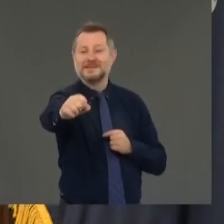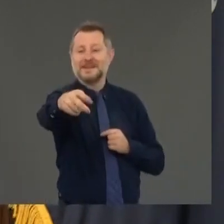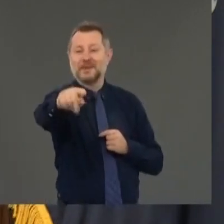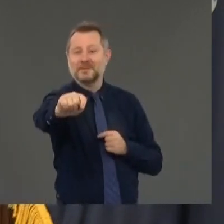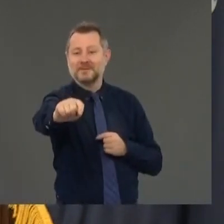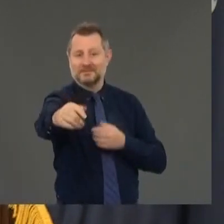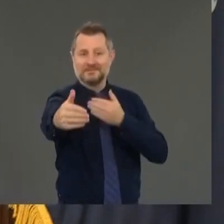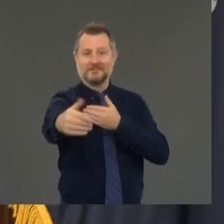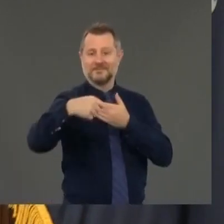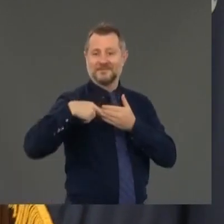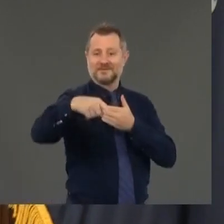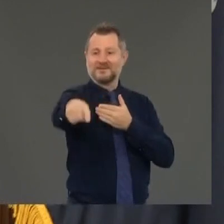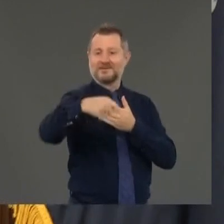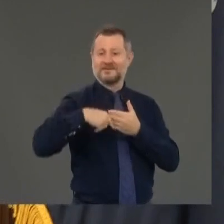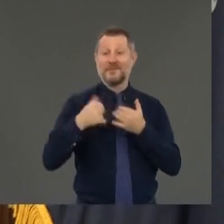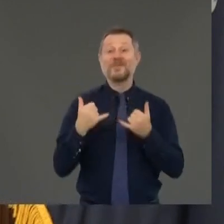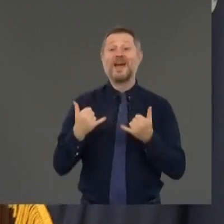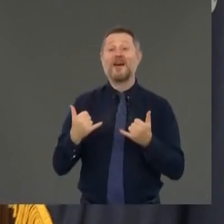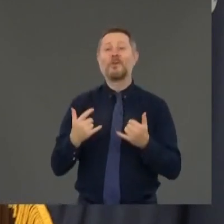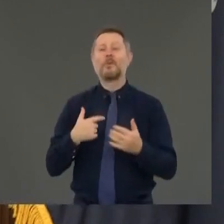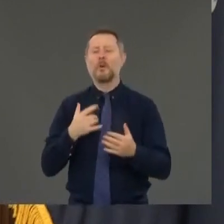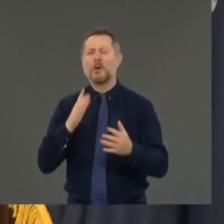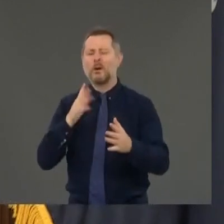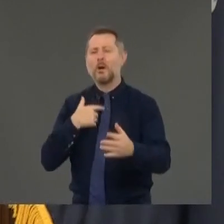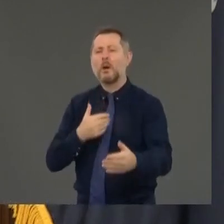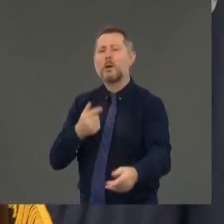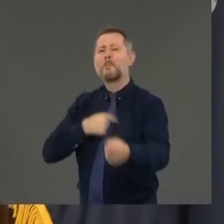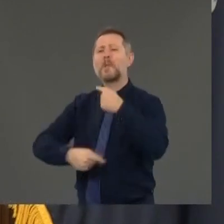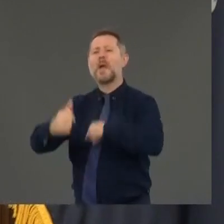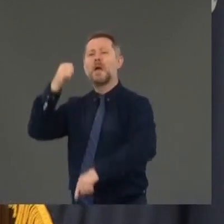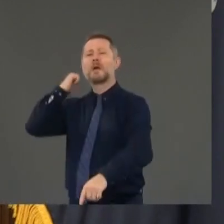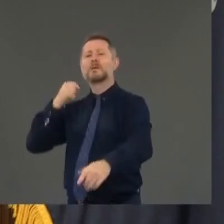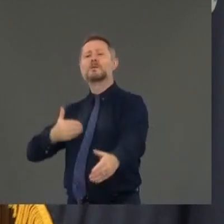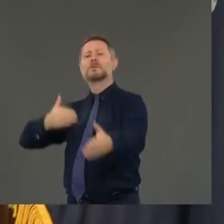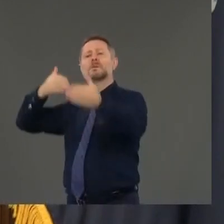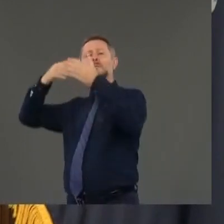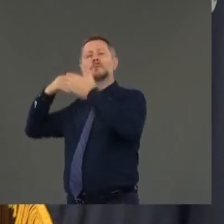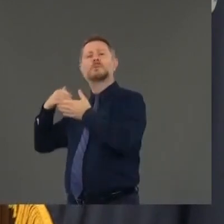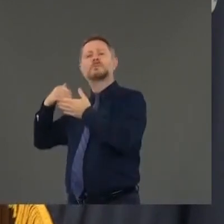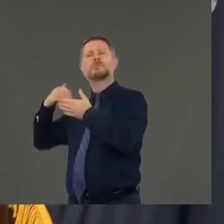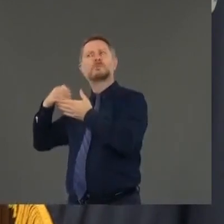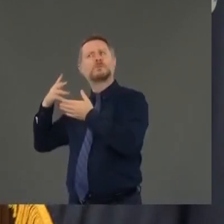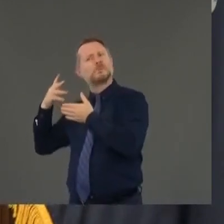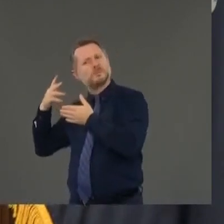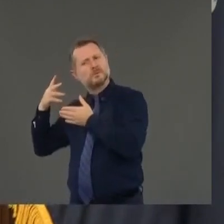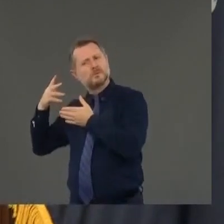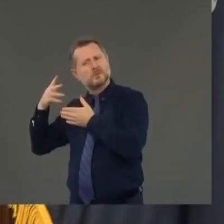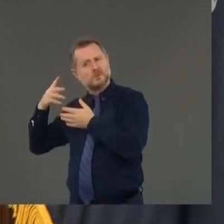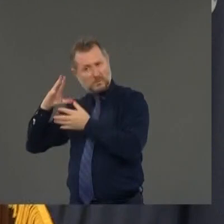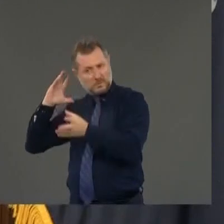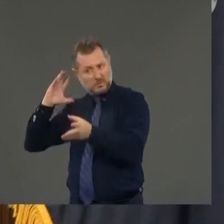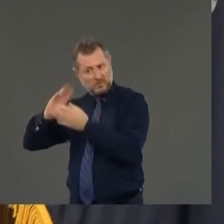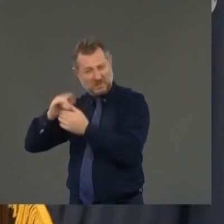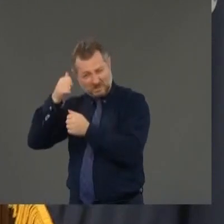AND THINK WHERE WE ARE TODAY TO